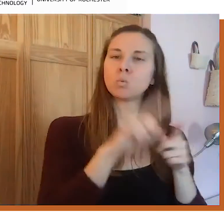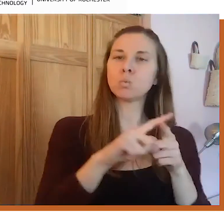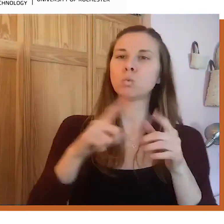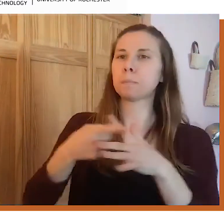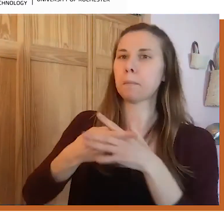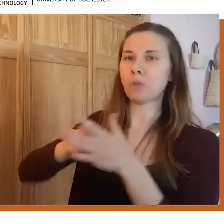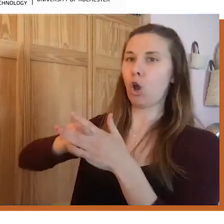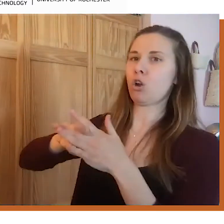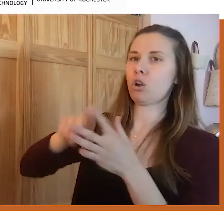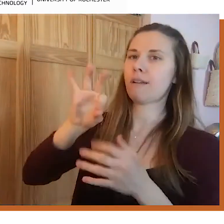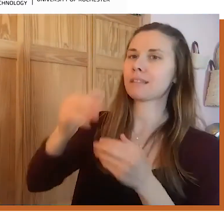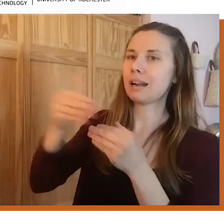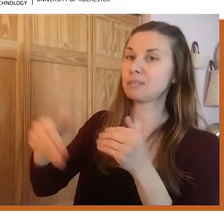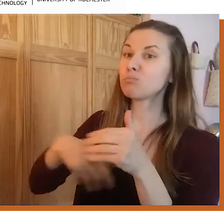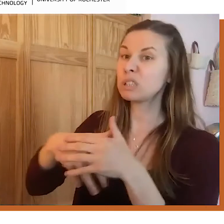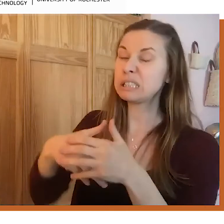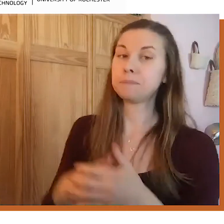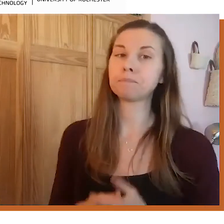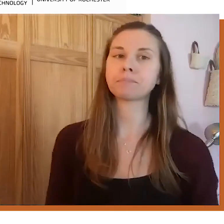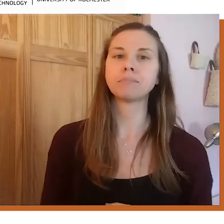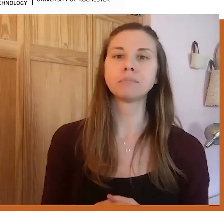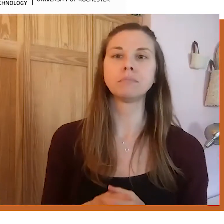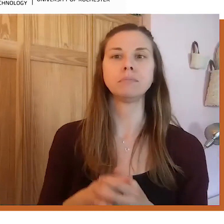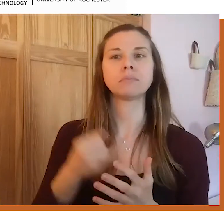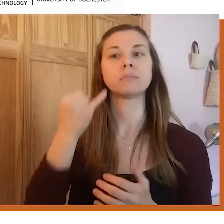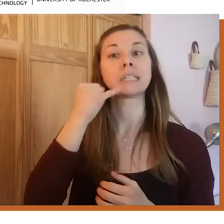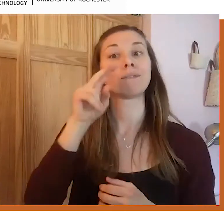to the beginning of the next pregnancy.